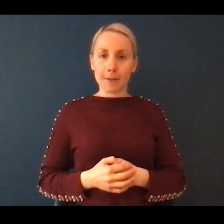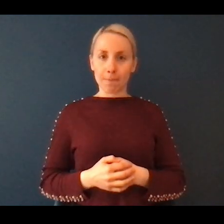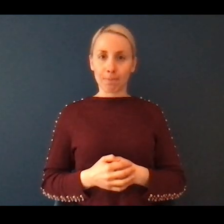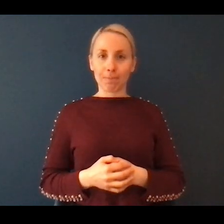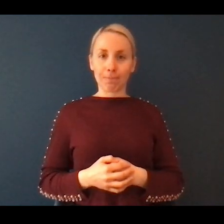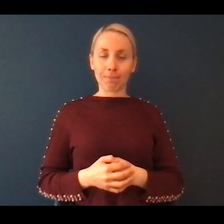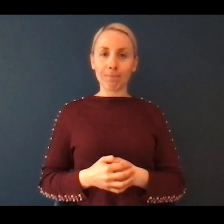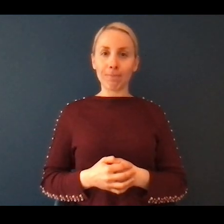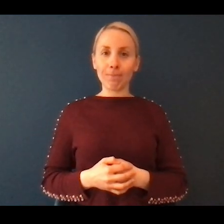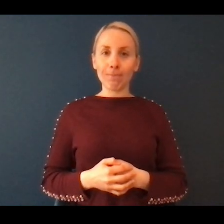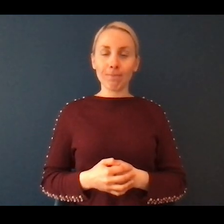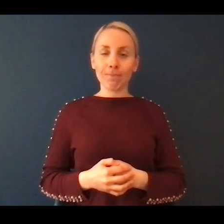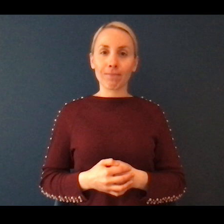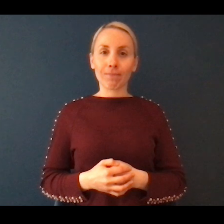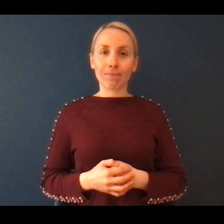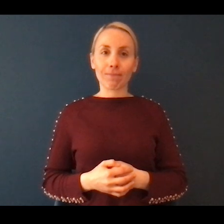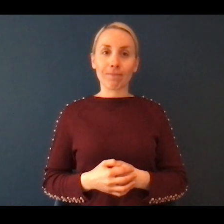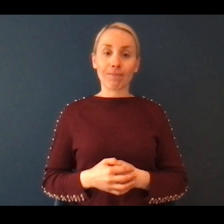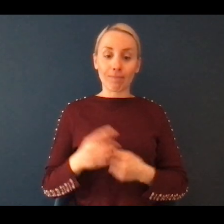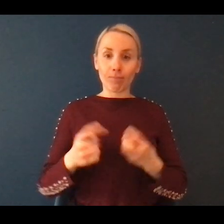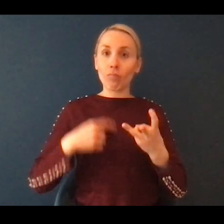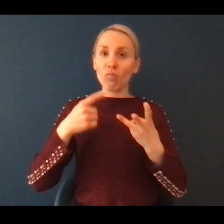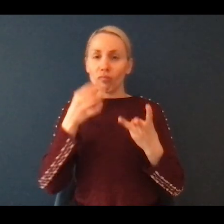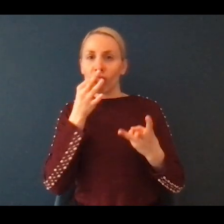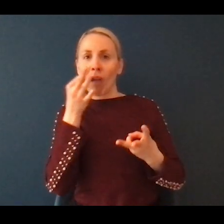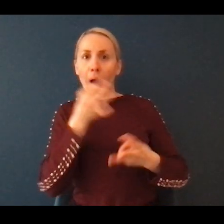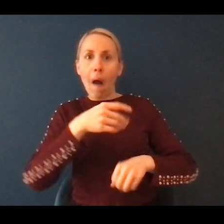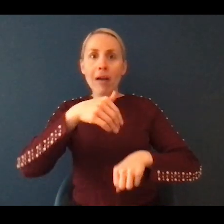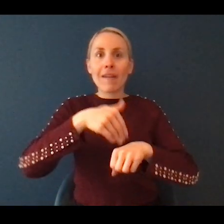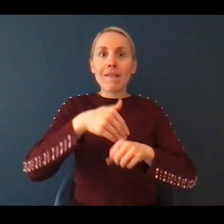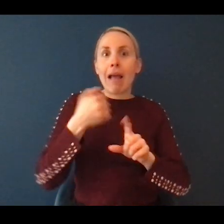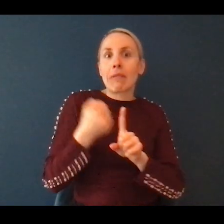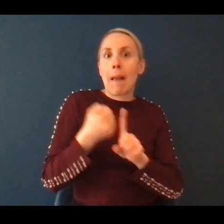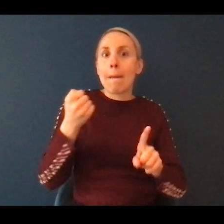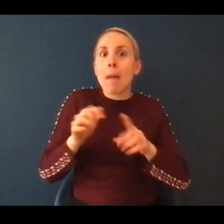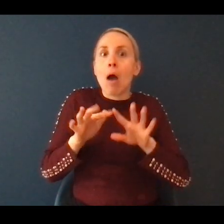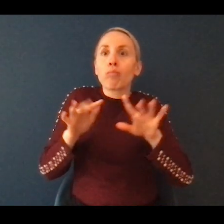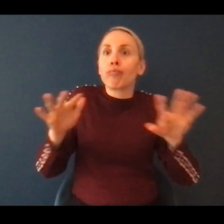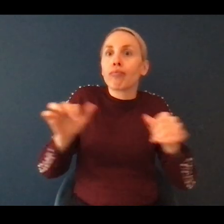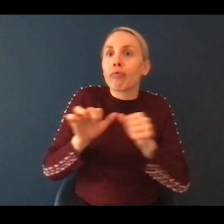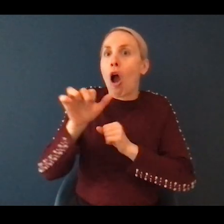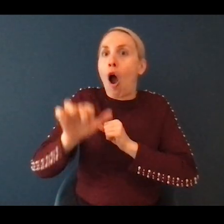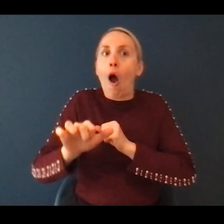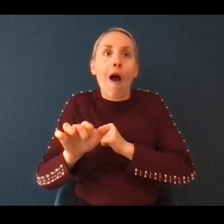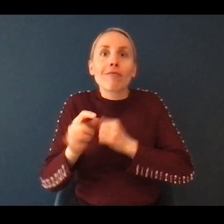the award has then sort of taken their practice what's been a step-change from that after